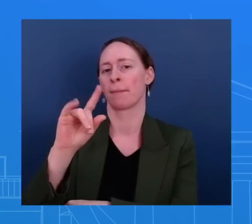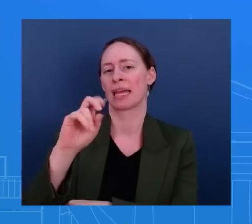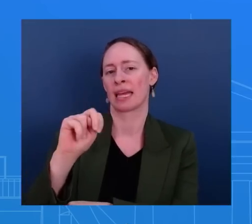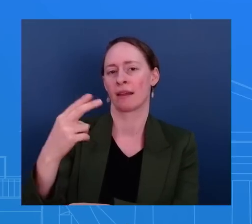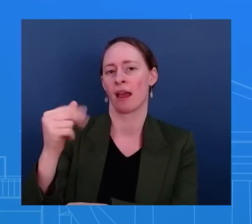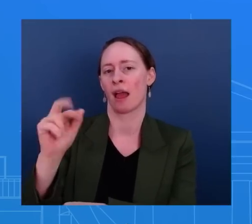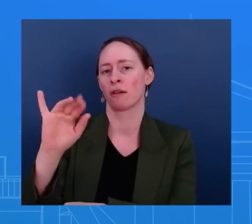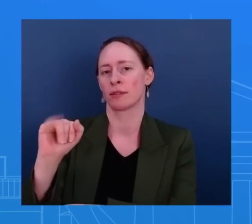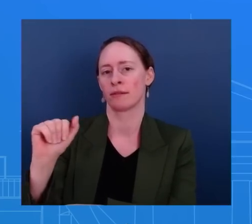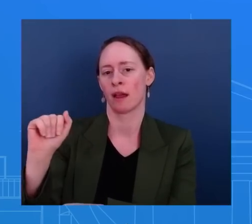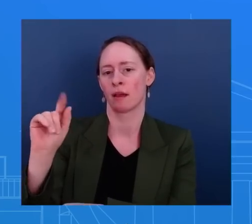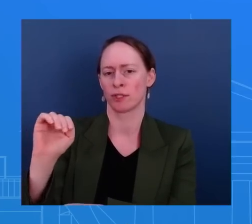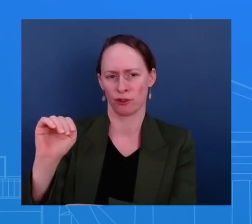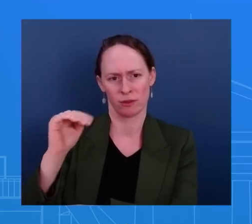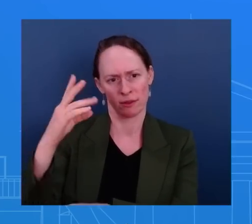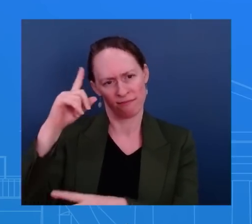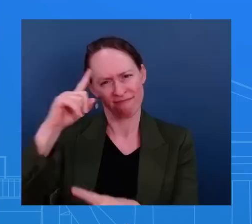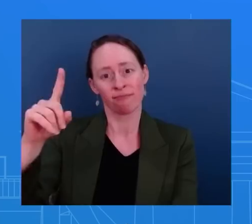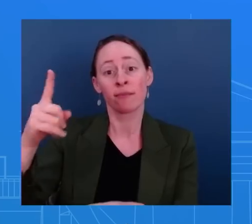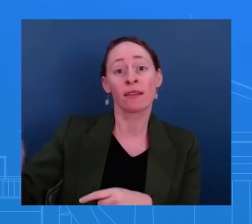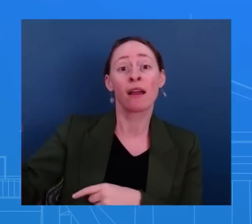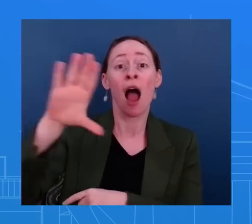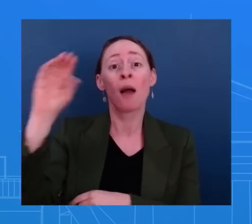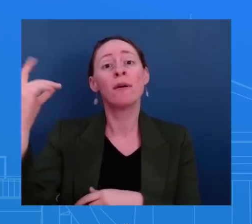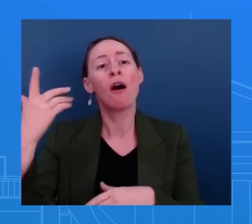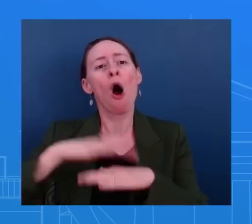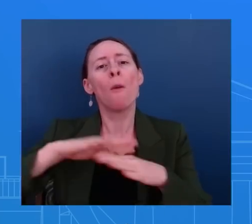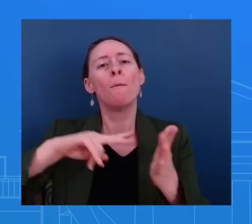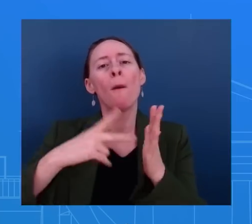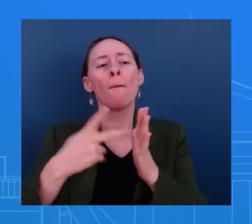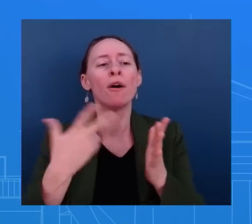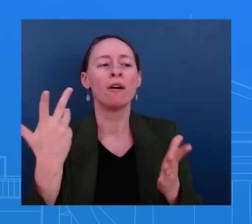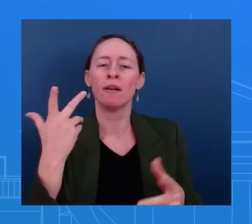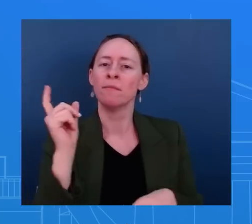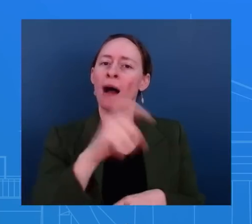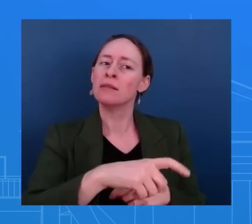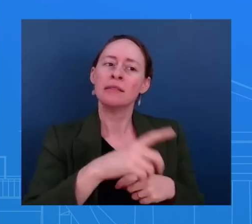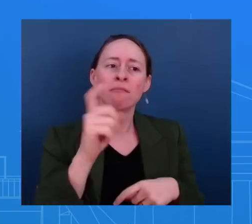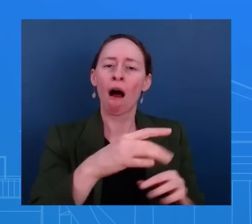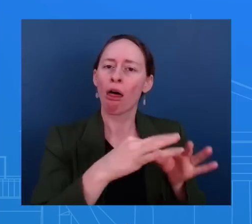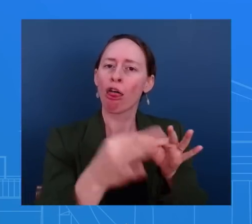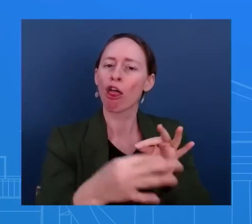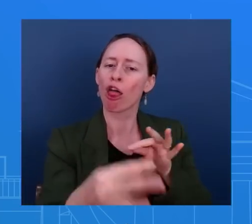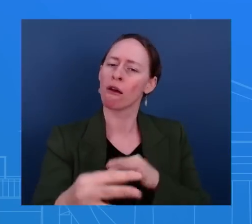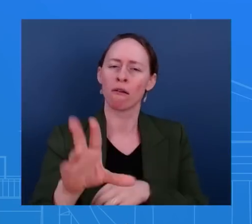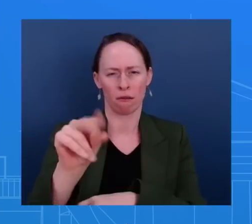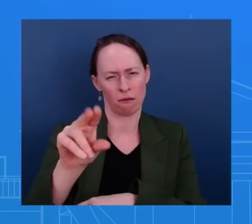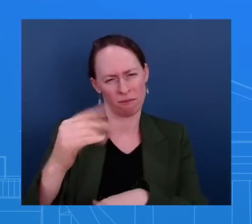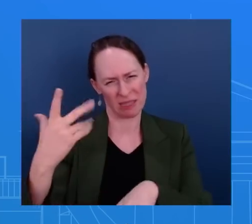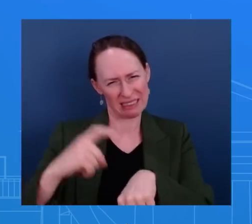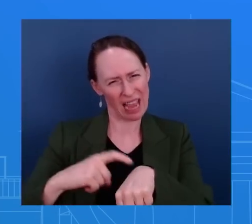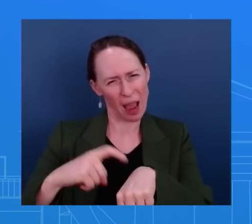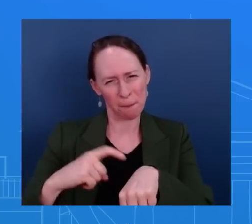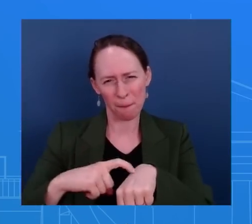and save Americans time and money, including making it easier to cancel sub- subscriptions and memberships,